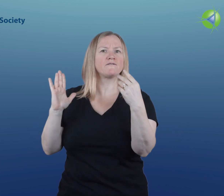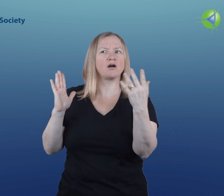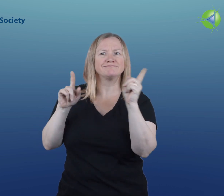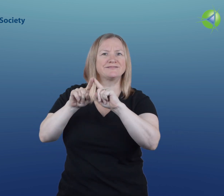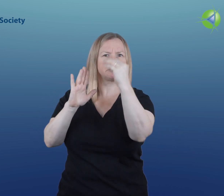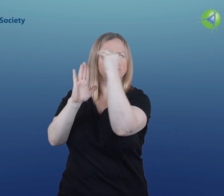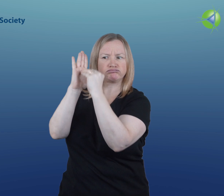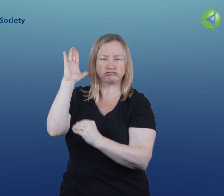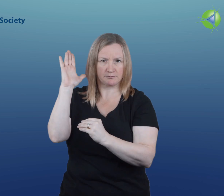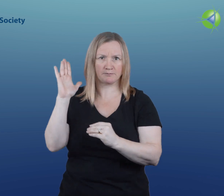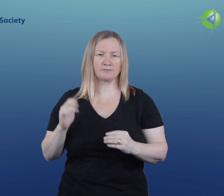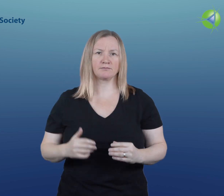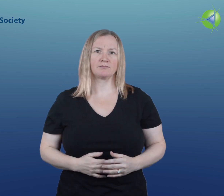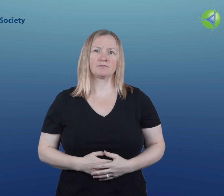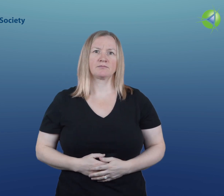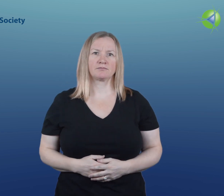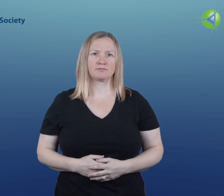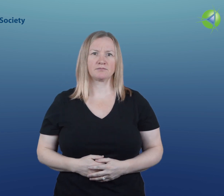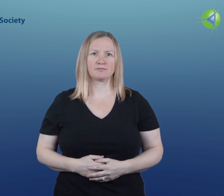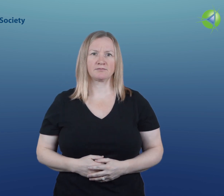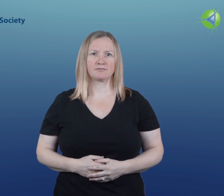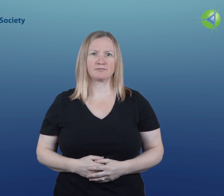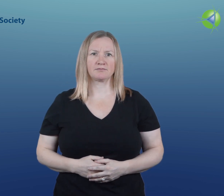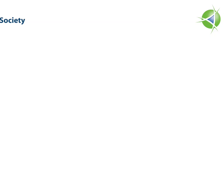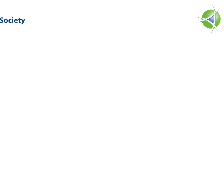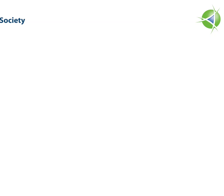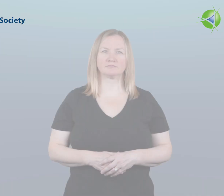as set out in the Call for Inputs.